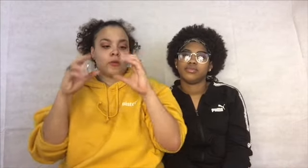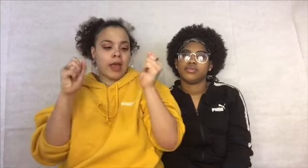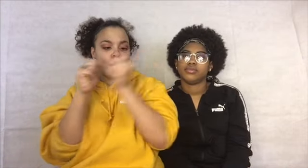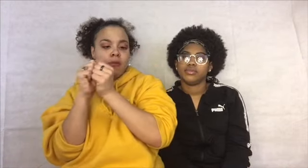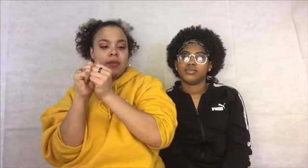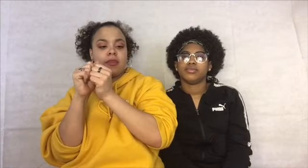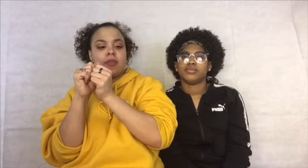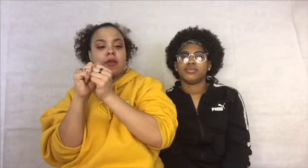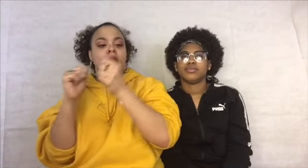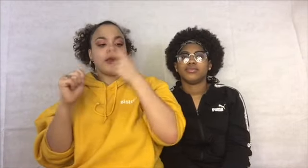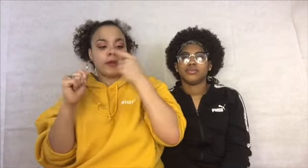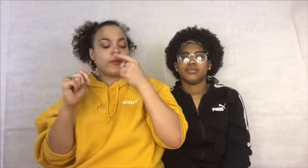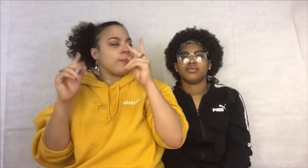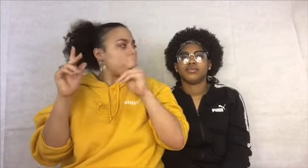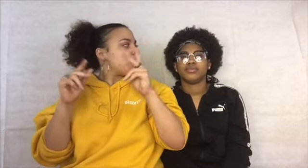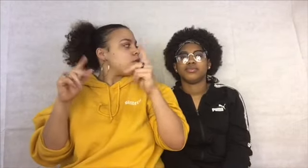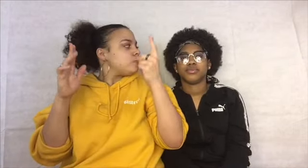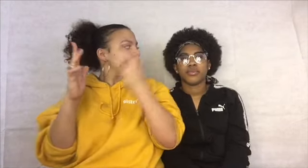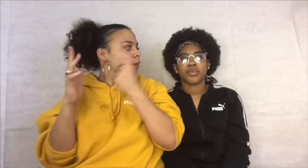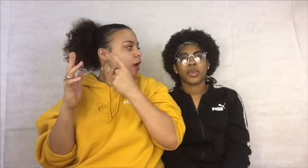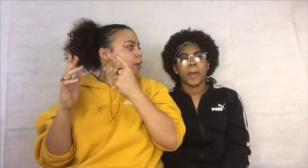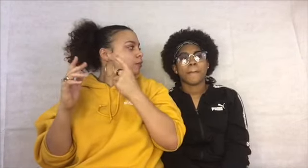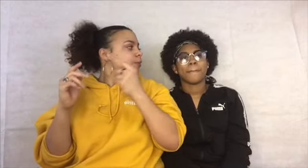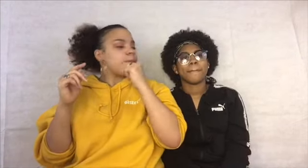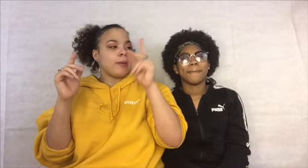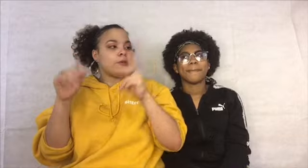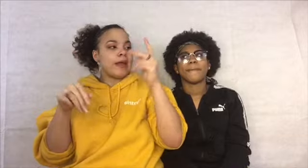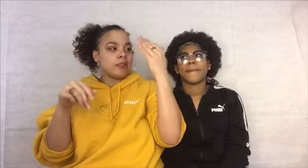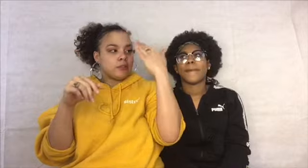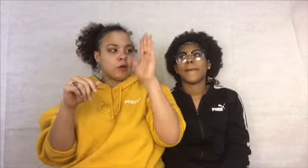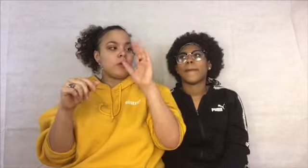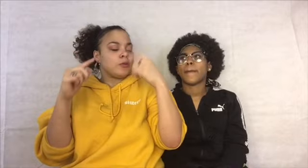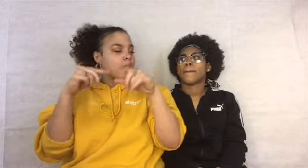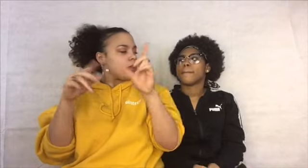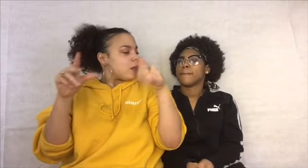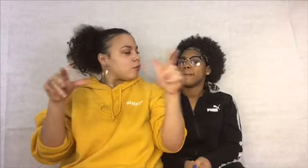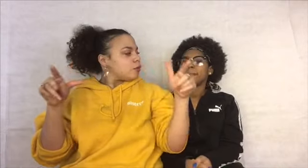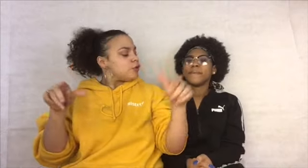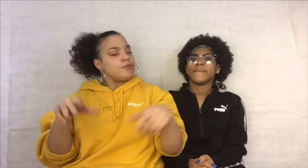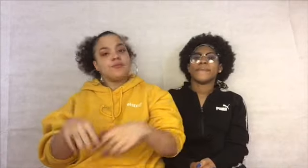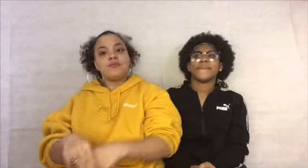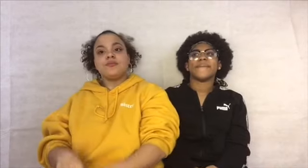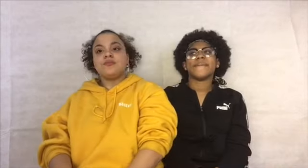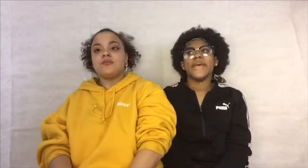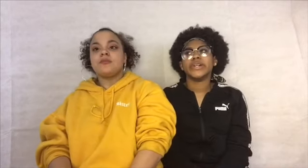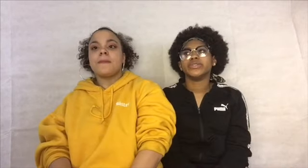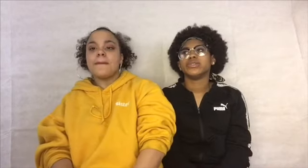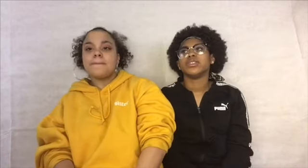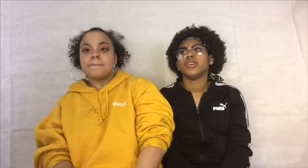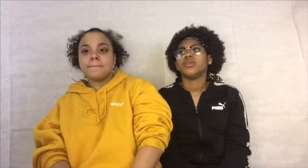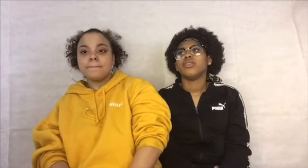with hearing people sometimes people that don't know sign language well I